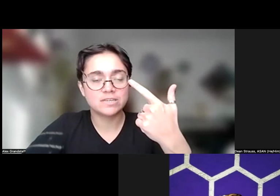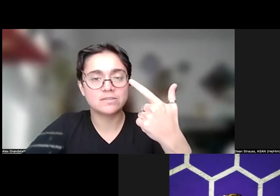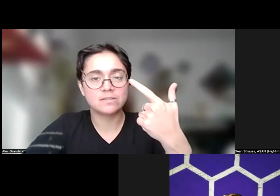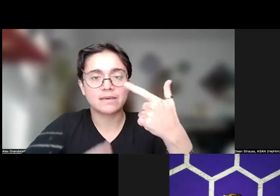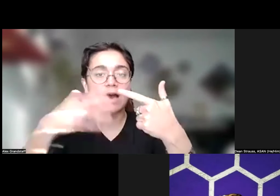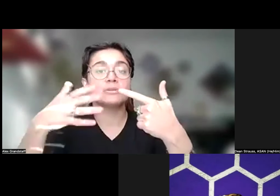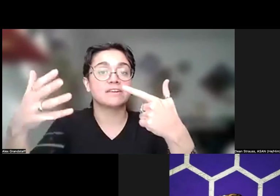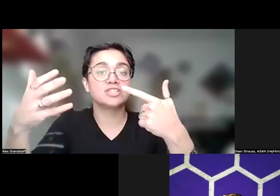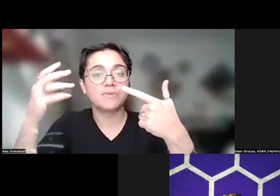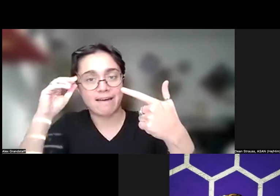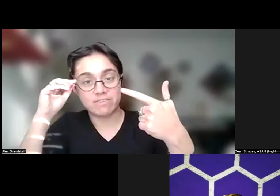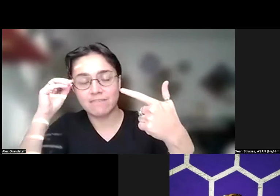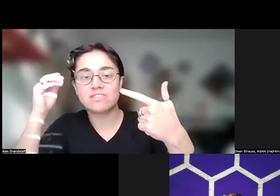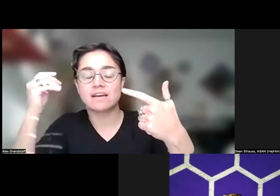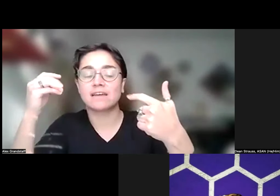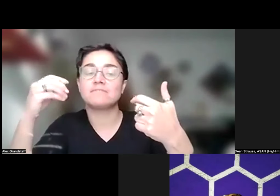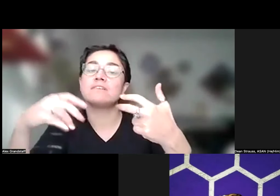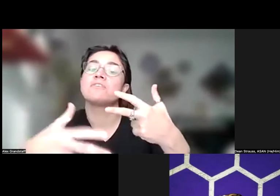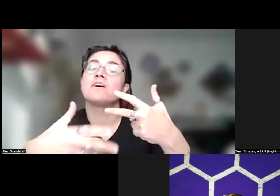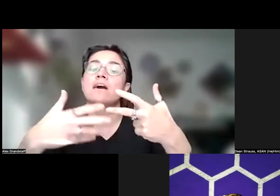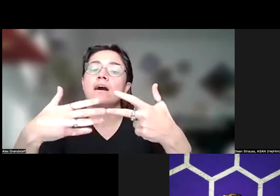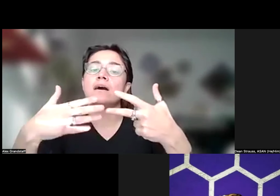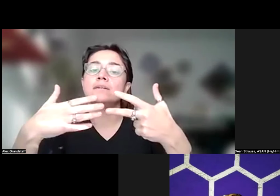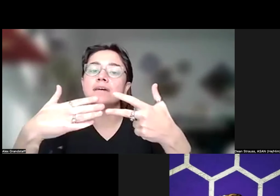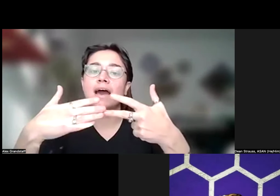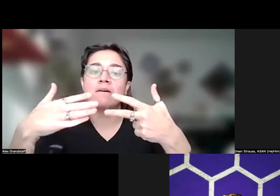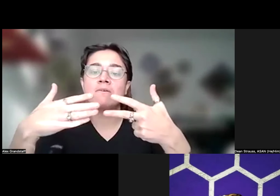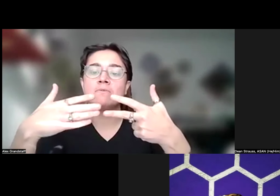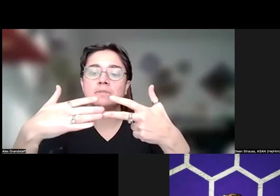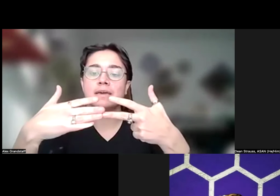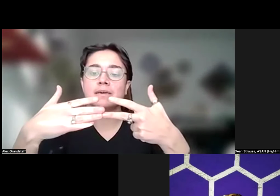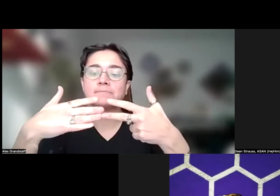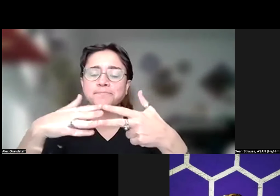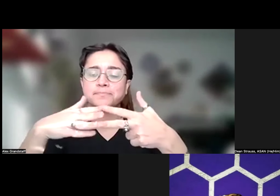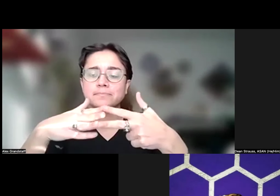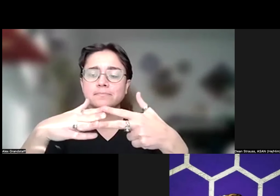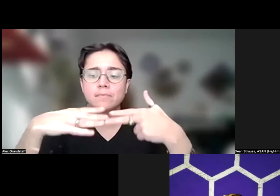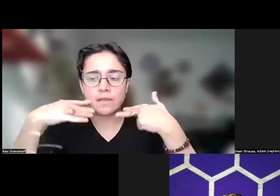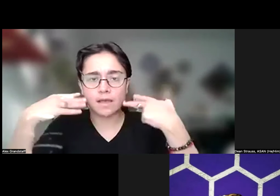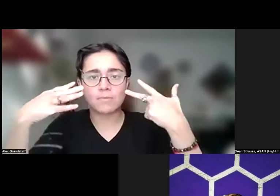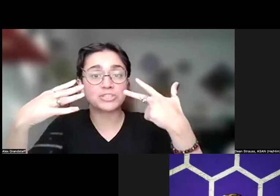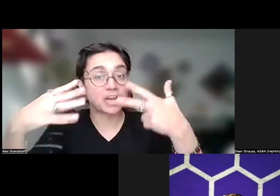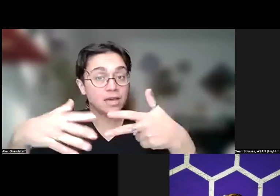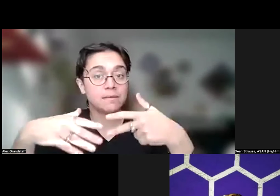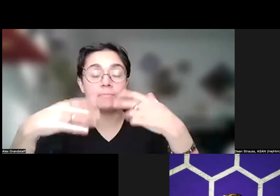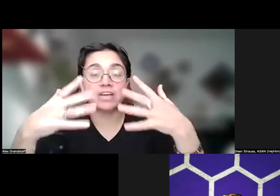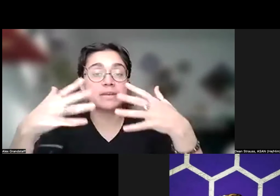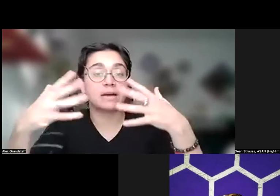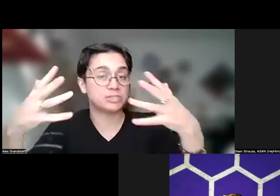It depends on what you are comfortable with. How much energy you have to give to that kind of stuff.